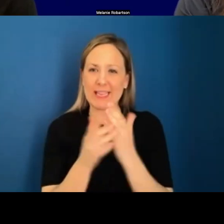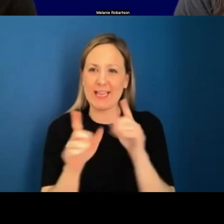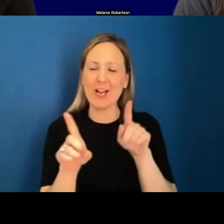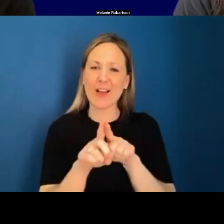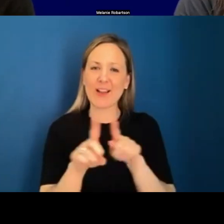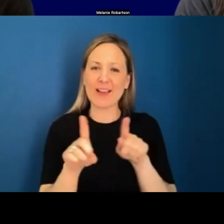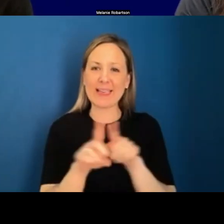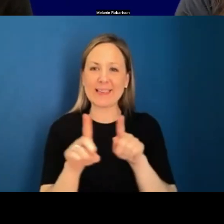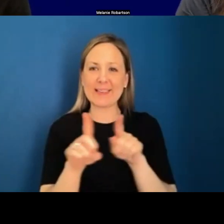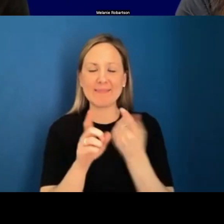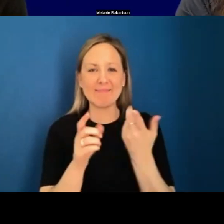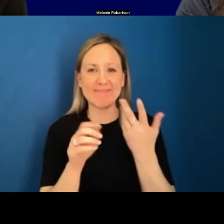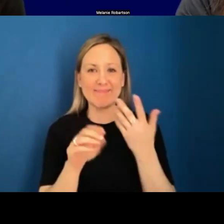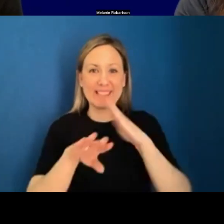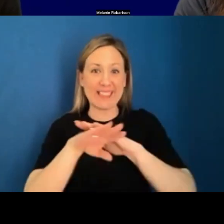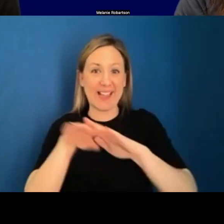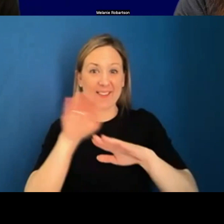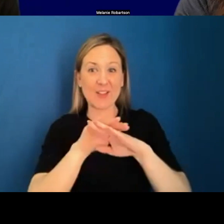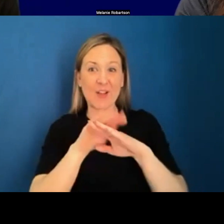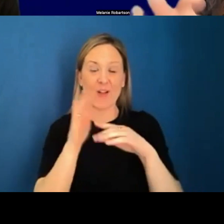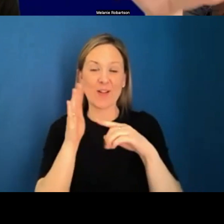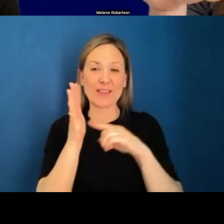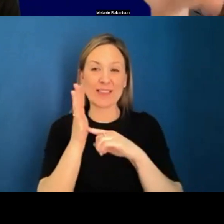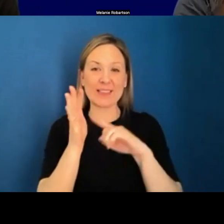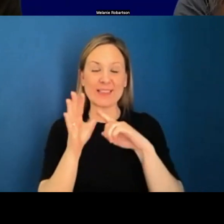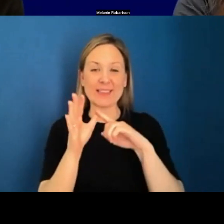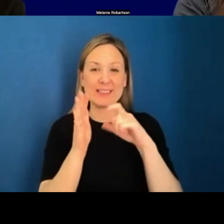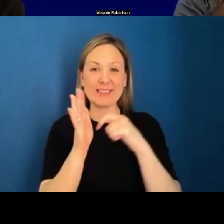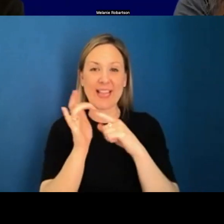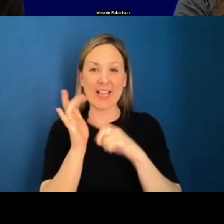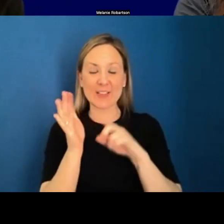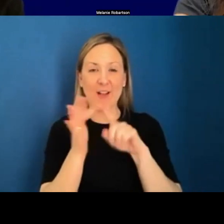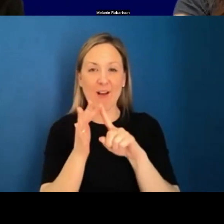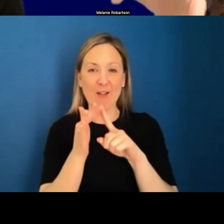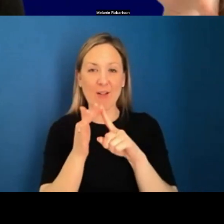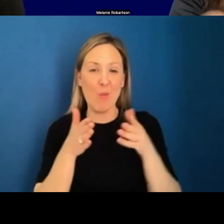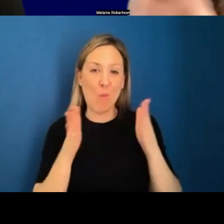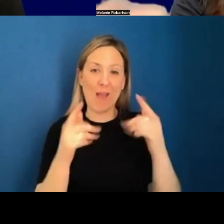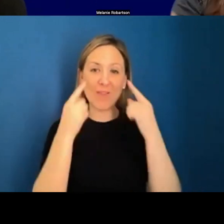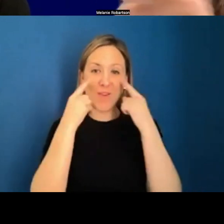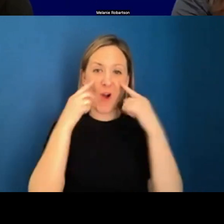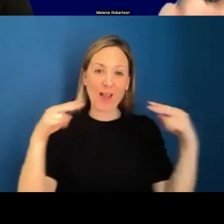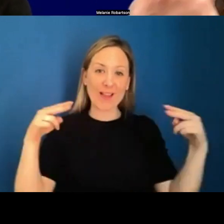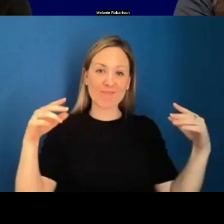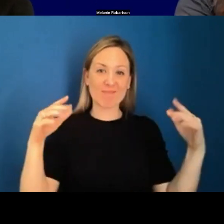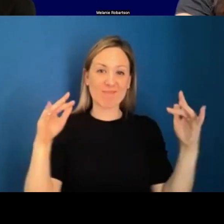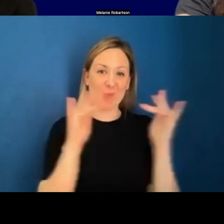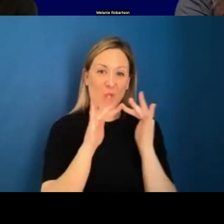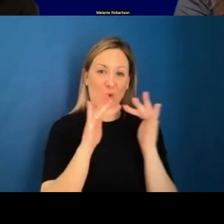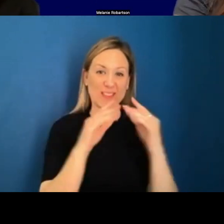tactile form of eye contact. I'm attending to you and you know that I'm attending to you,